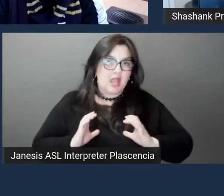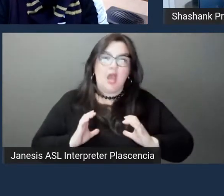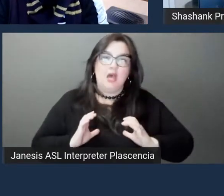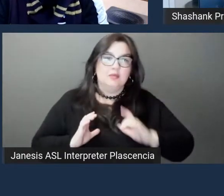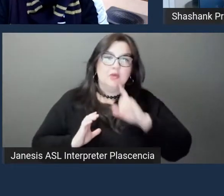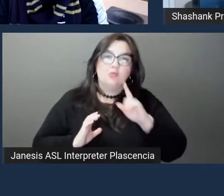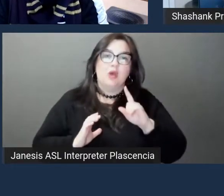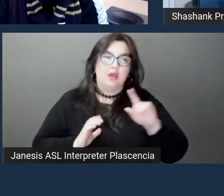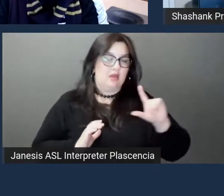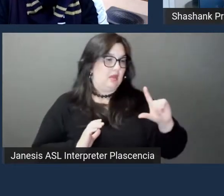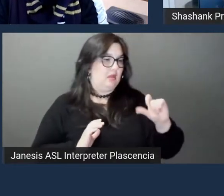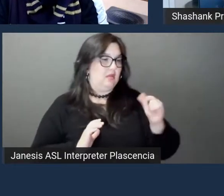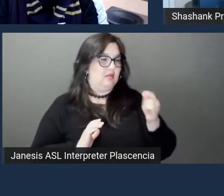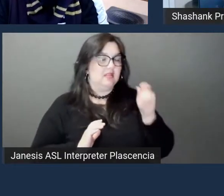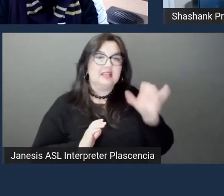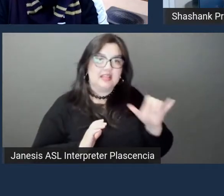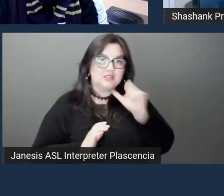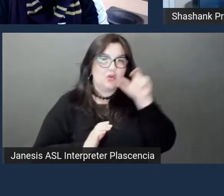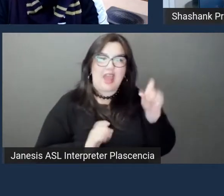without really modifying or adjusting that.